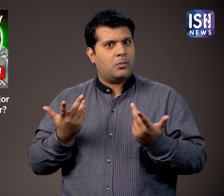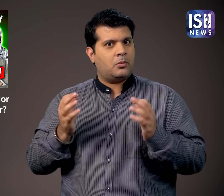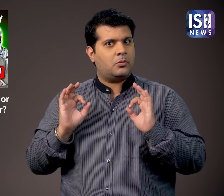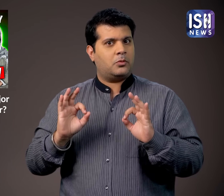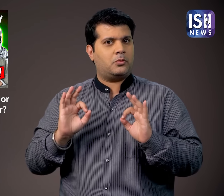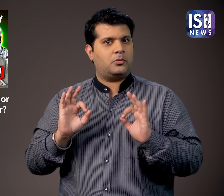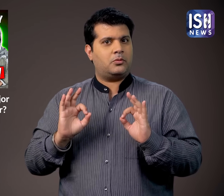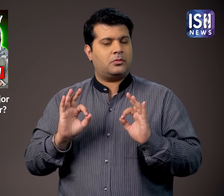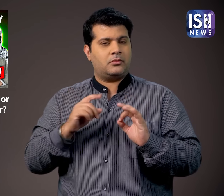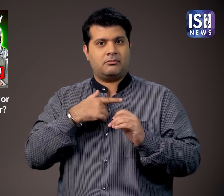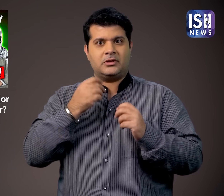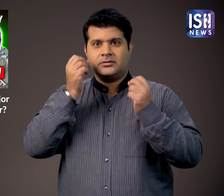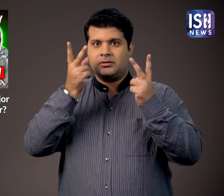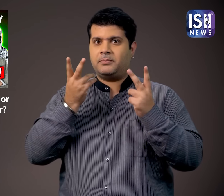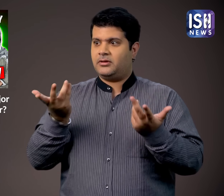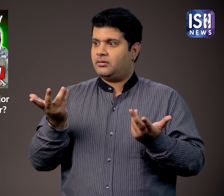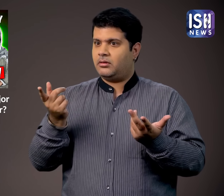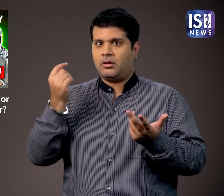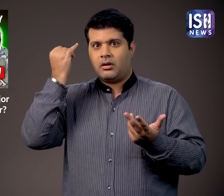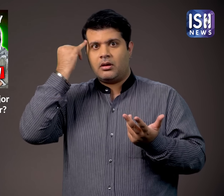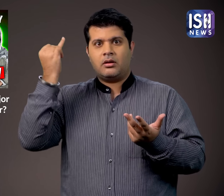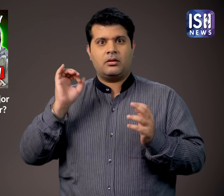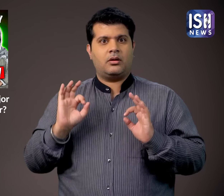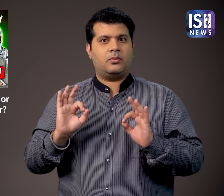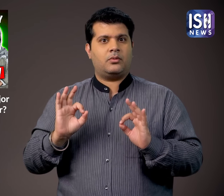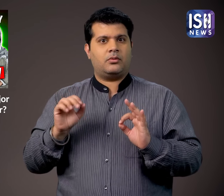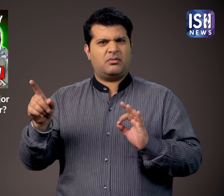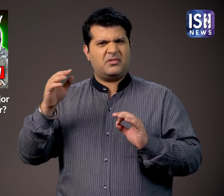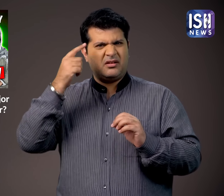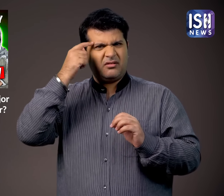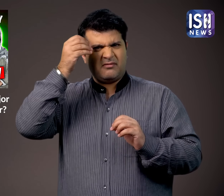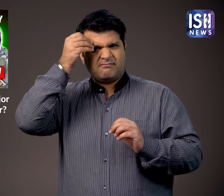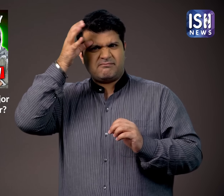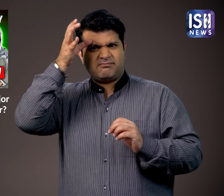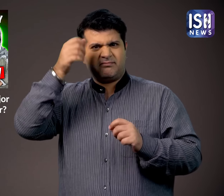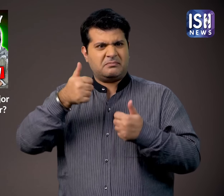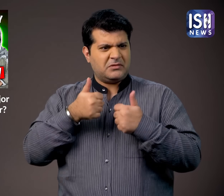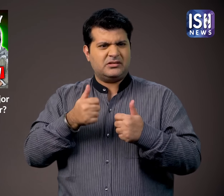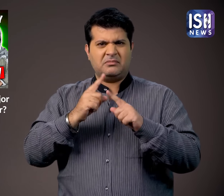They were surprised by Iftikhar’s plan, his knowledge